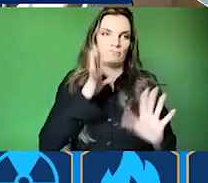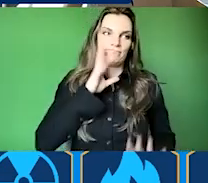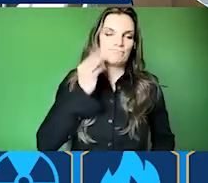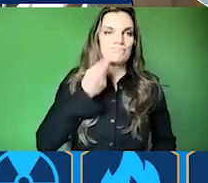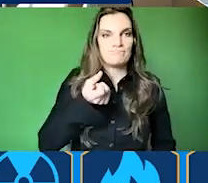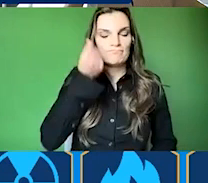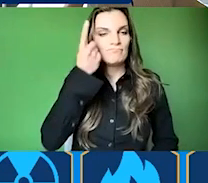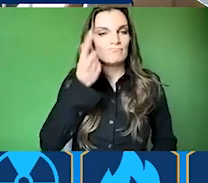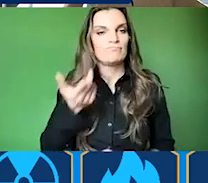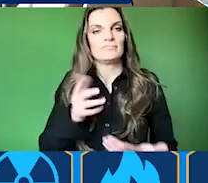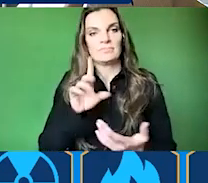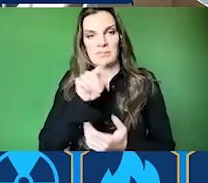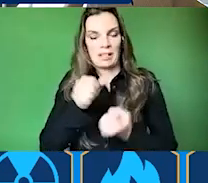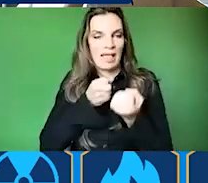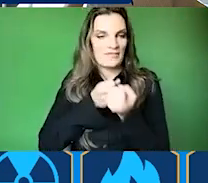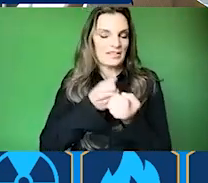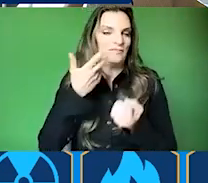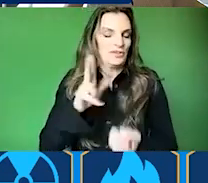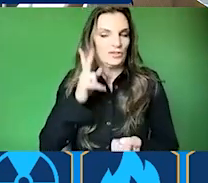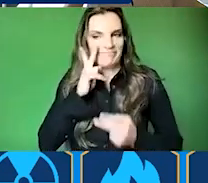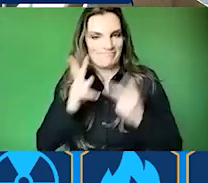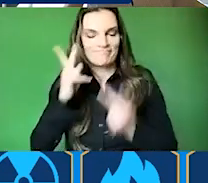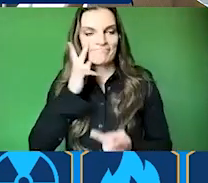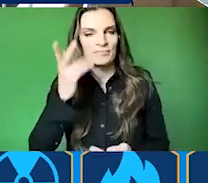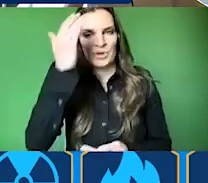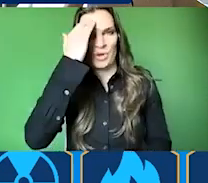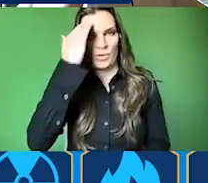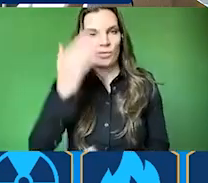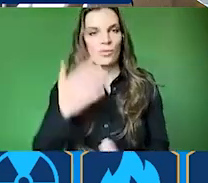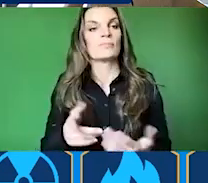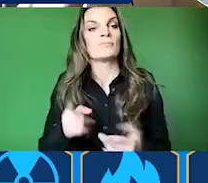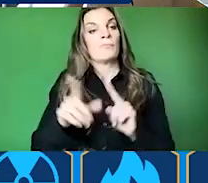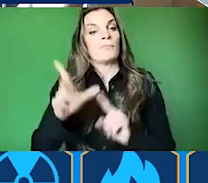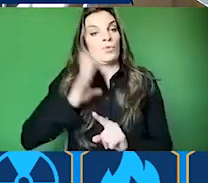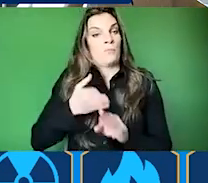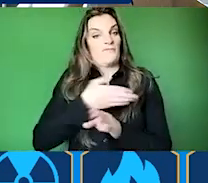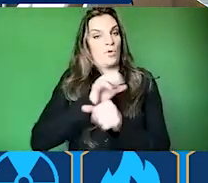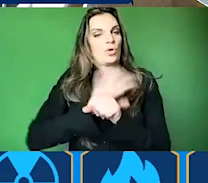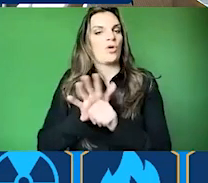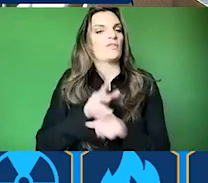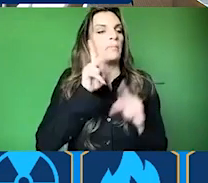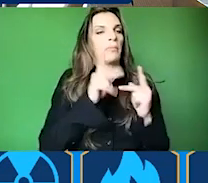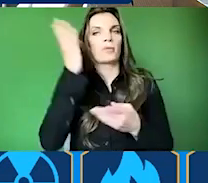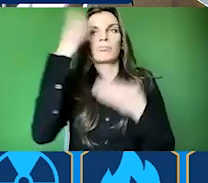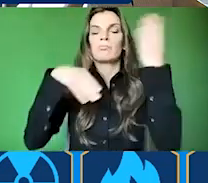disability rights advocates. It was not pronounced for a lot of healthcare professionals until the pandemic. Which is really